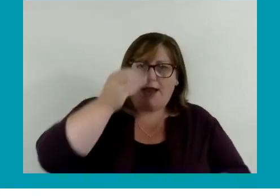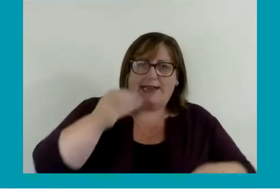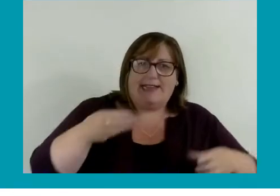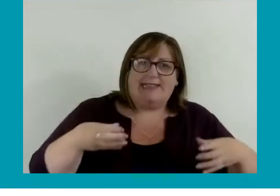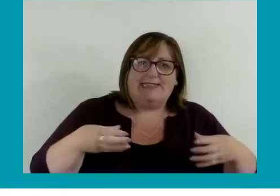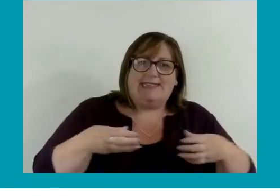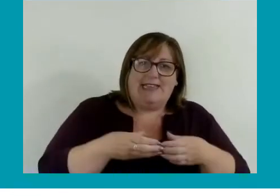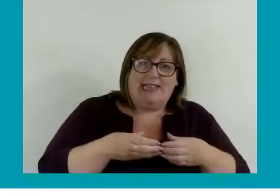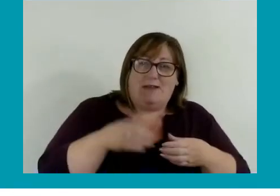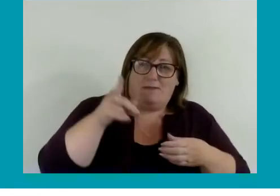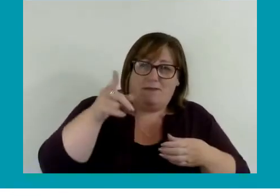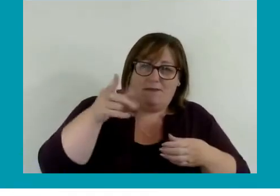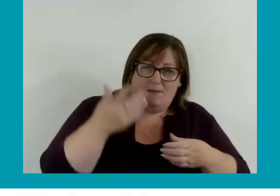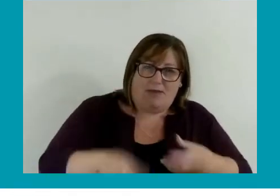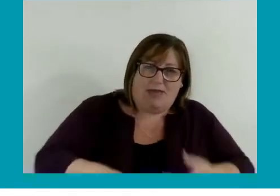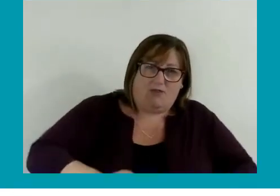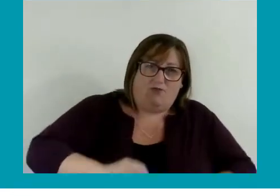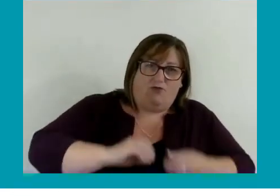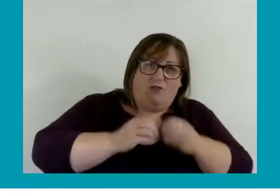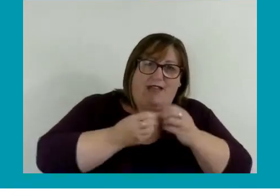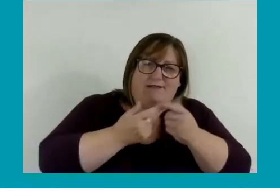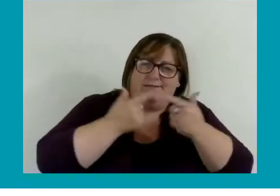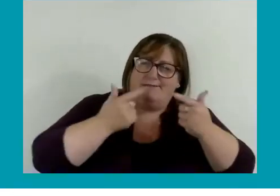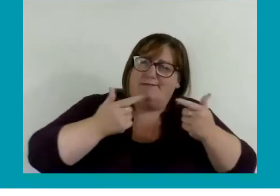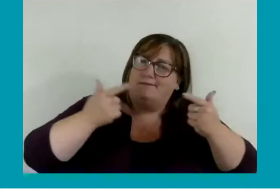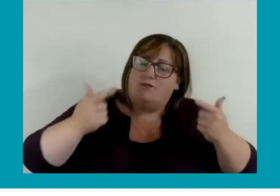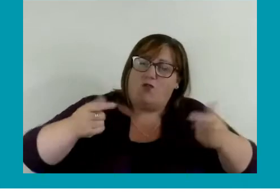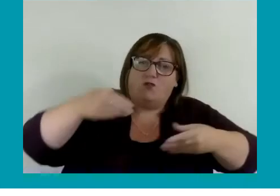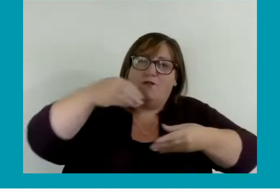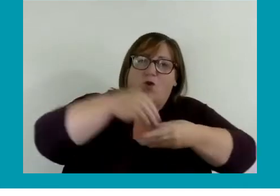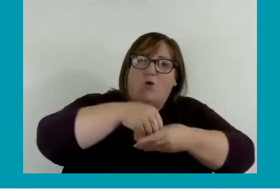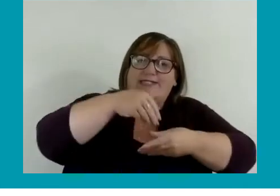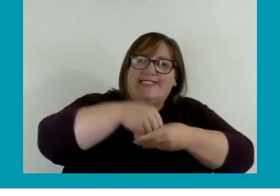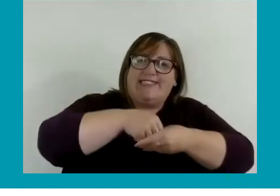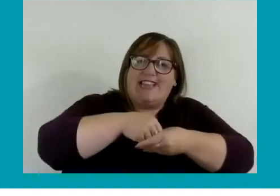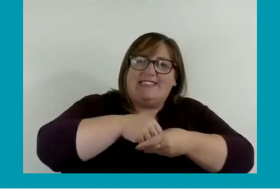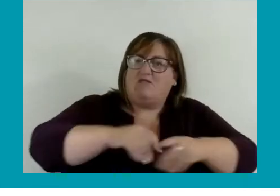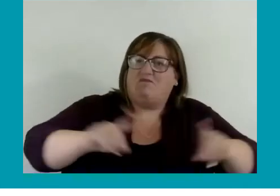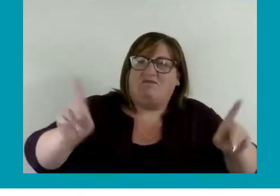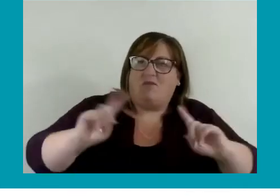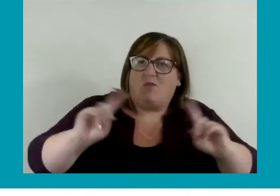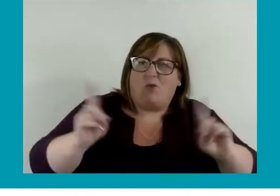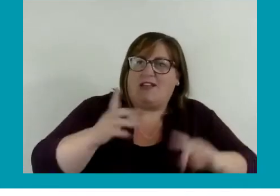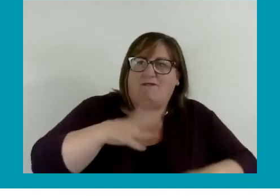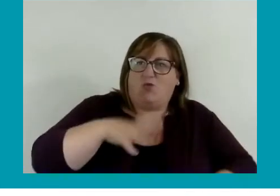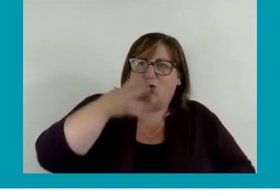for all partners so whatever your interest is what you want to learn develop and be skilled in attend